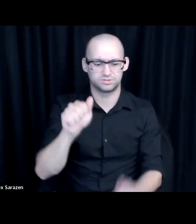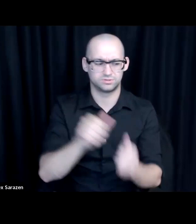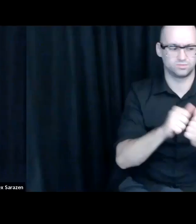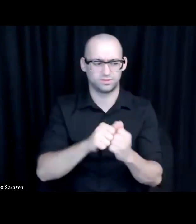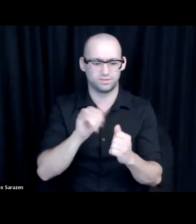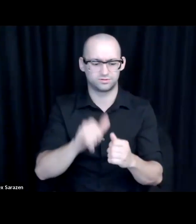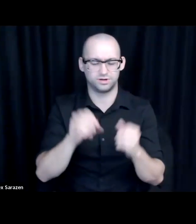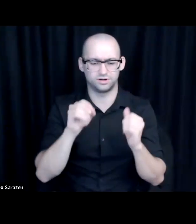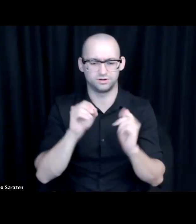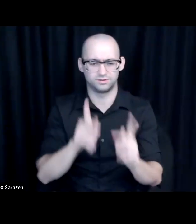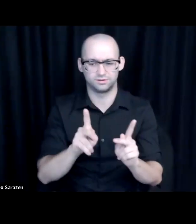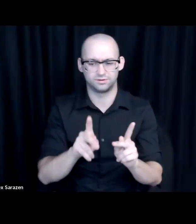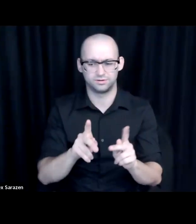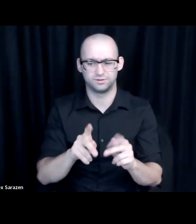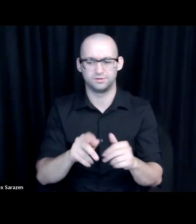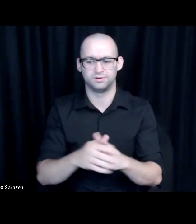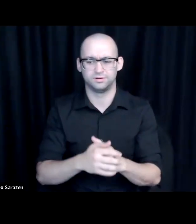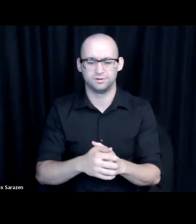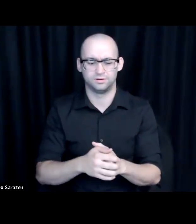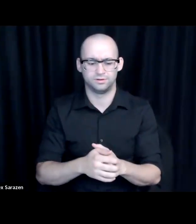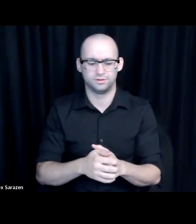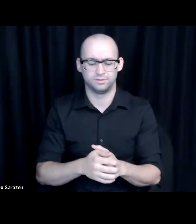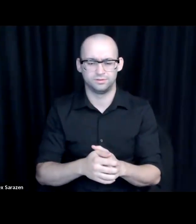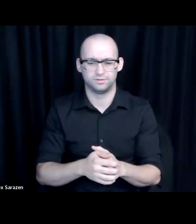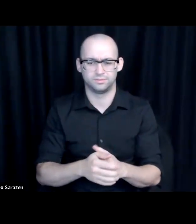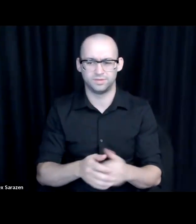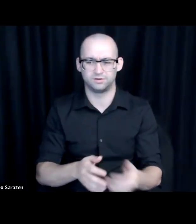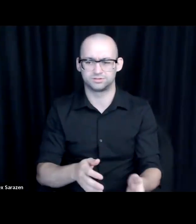Chairman’s Association in Southern California got a hold of it and ran a two-year process where